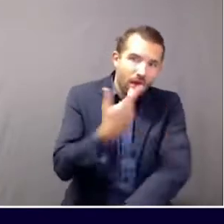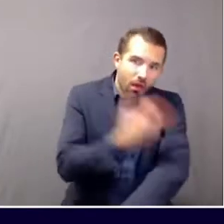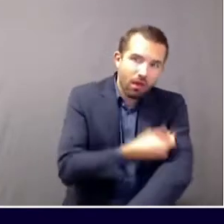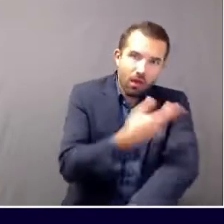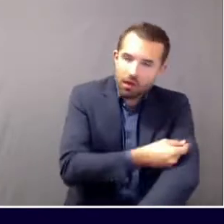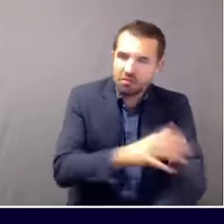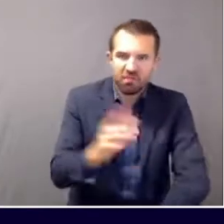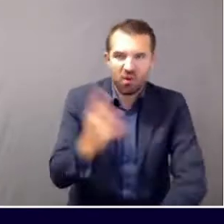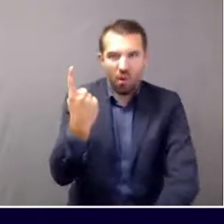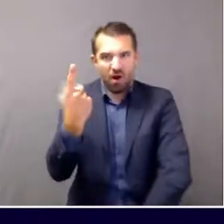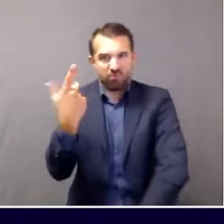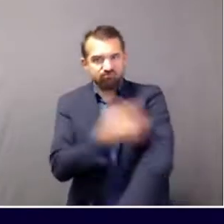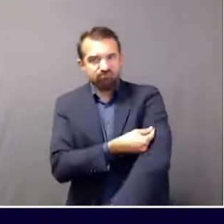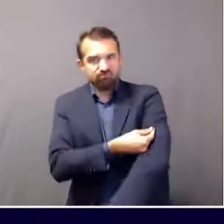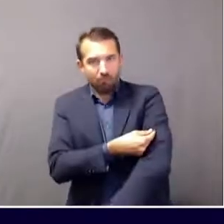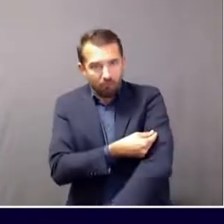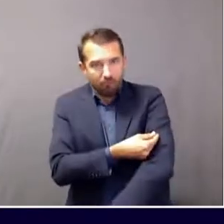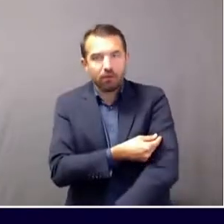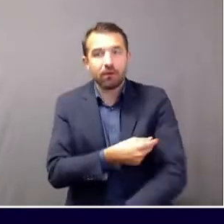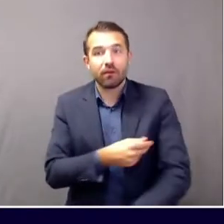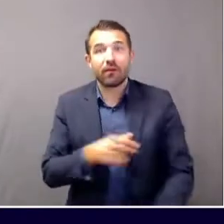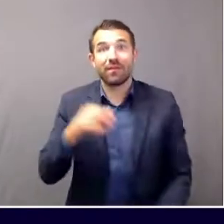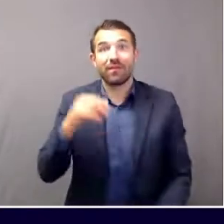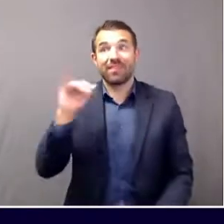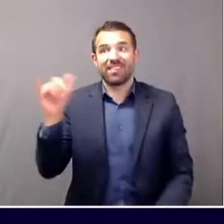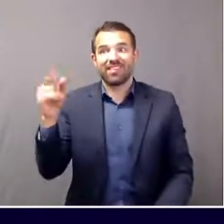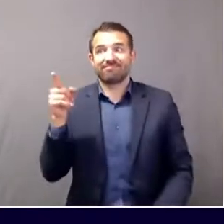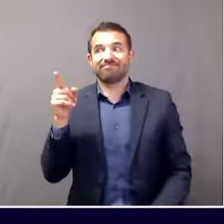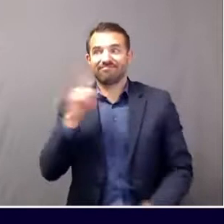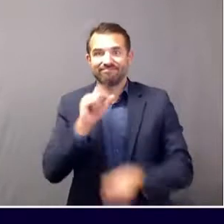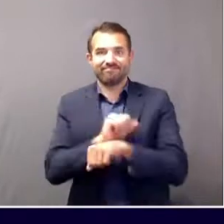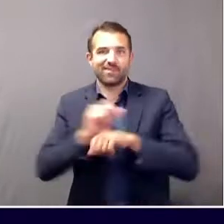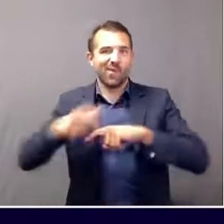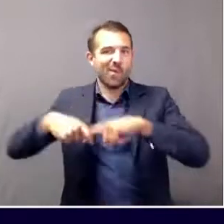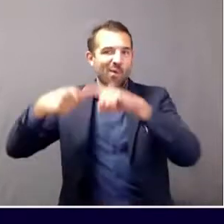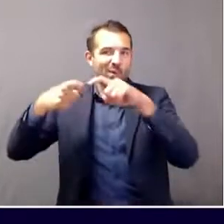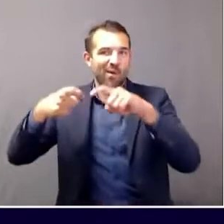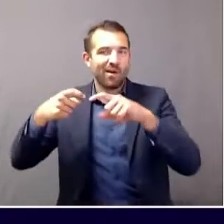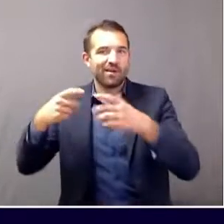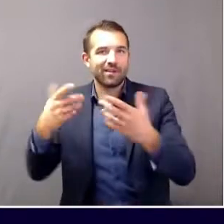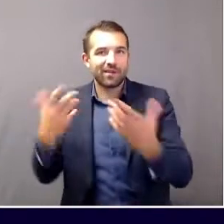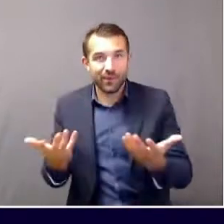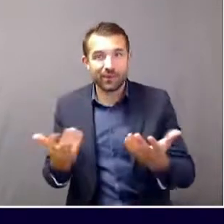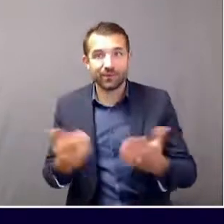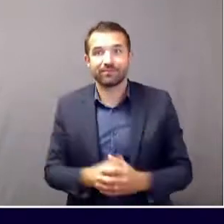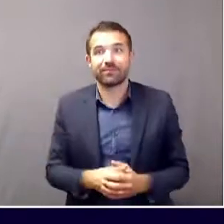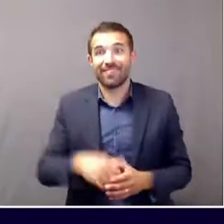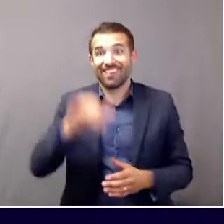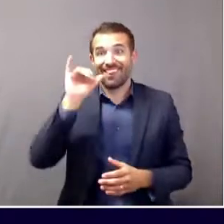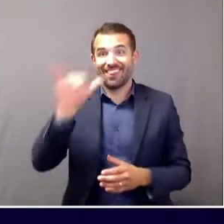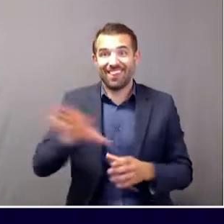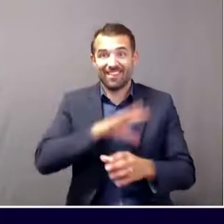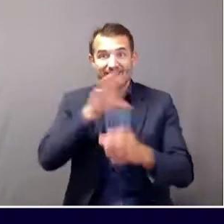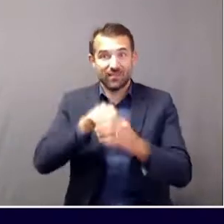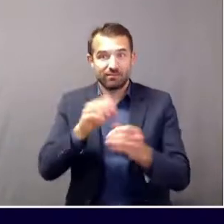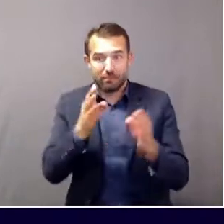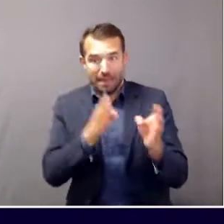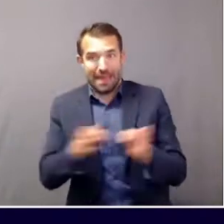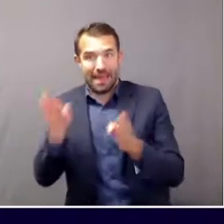these pauses are part of a plan N. periodic review that occurs